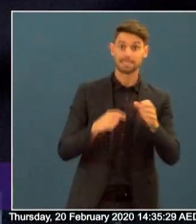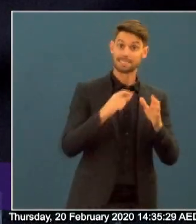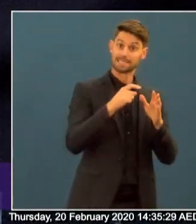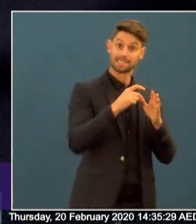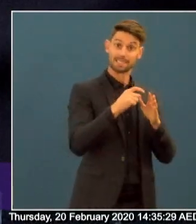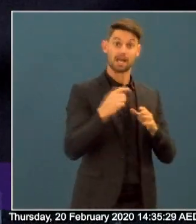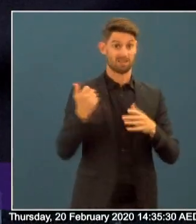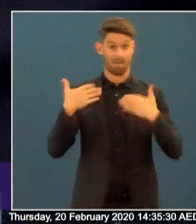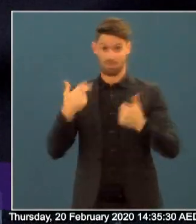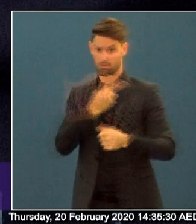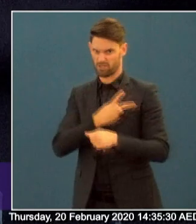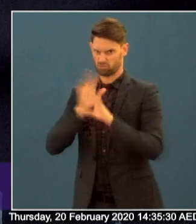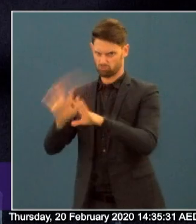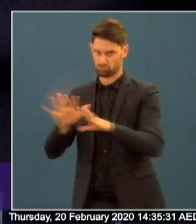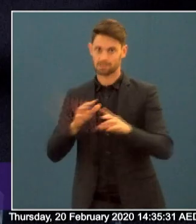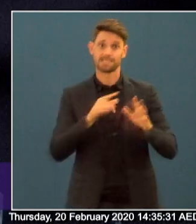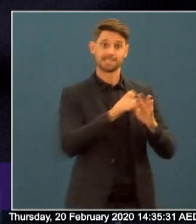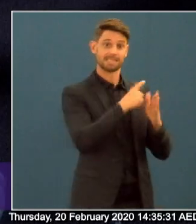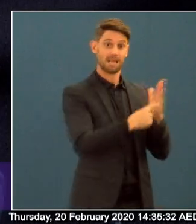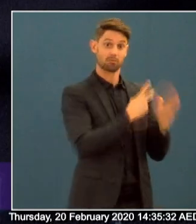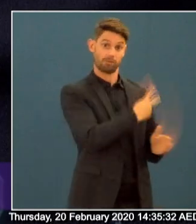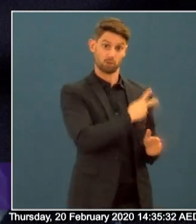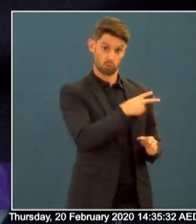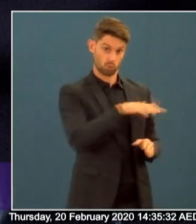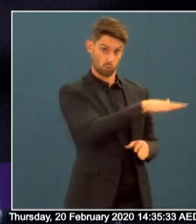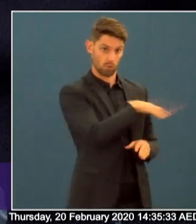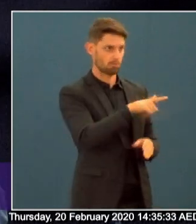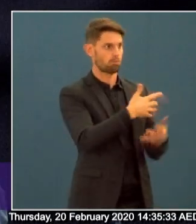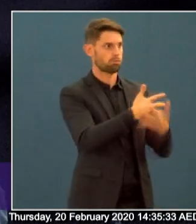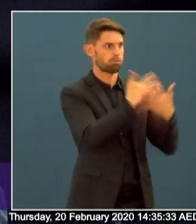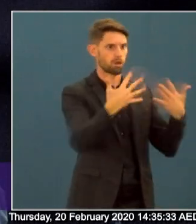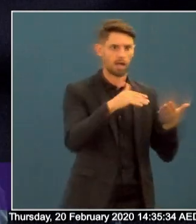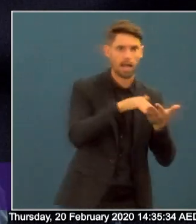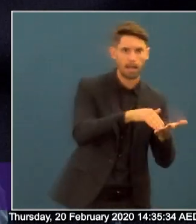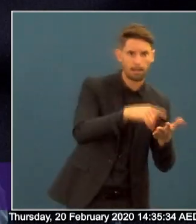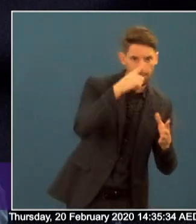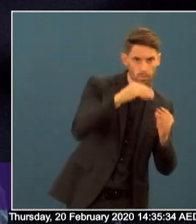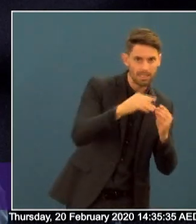play a very substantial role in assisting people with access to improved health care.